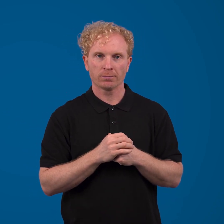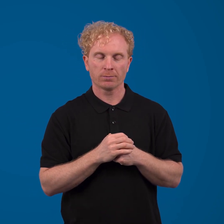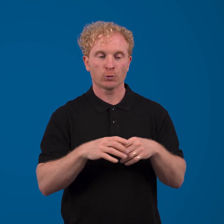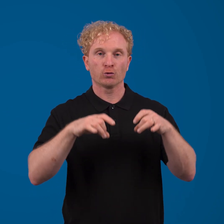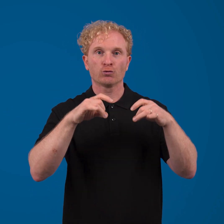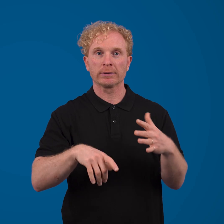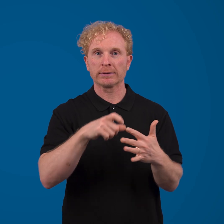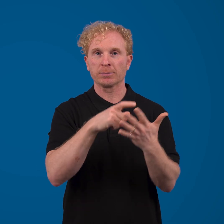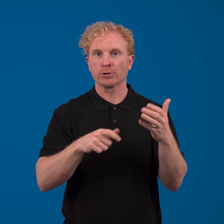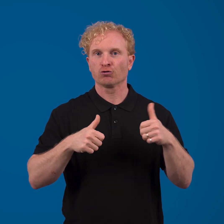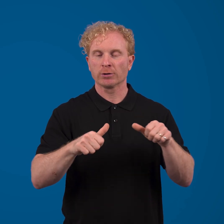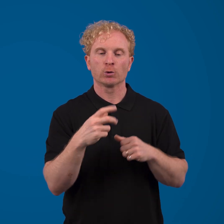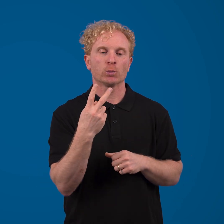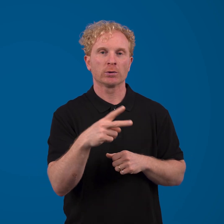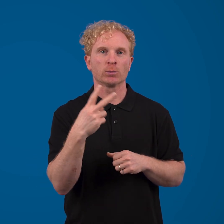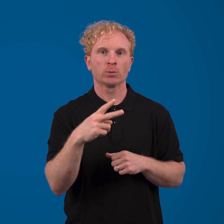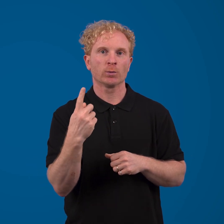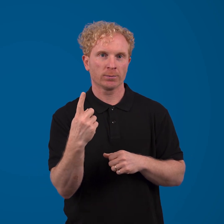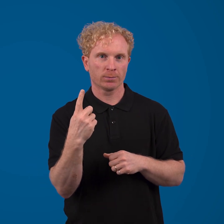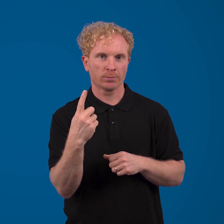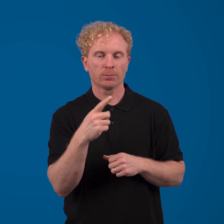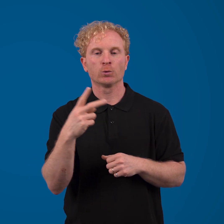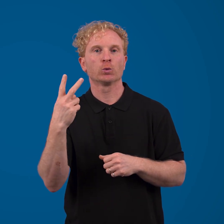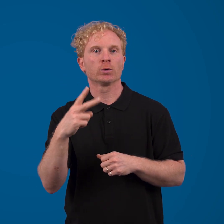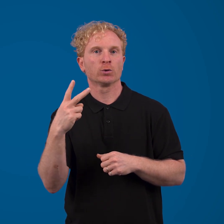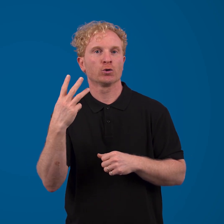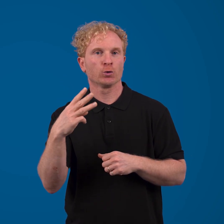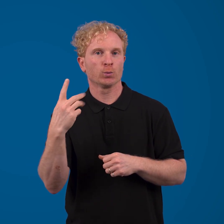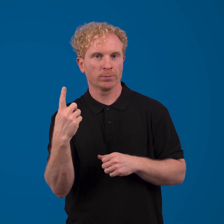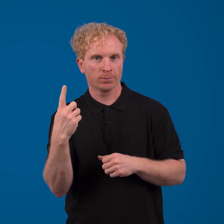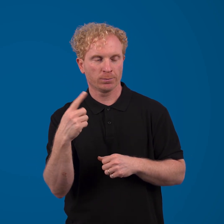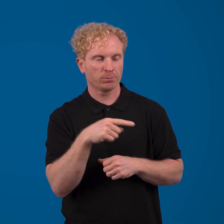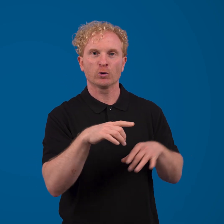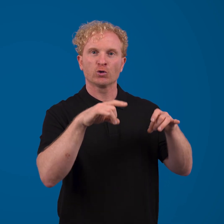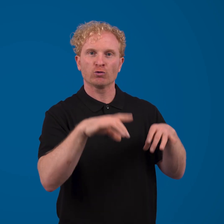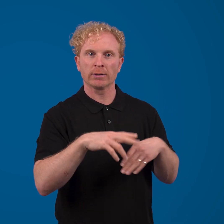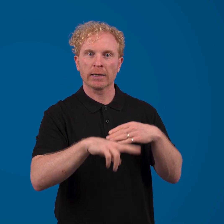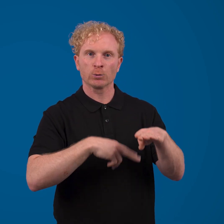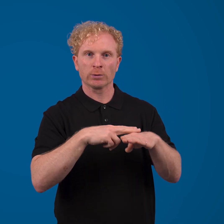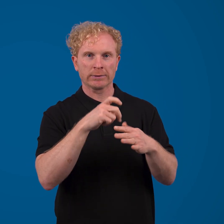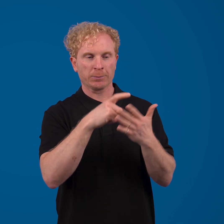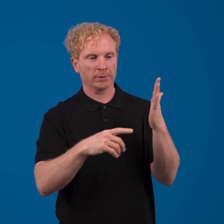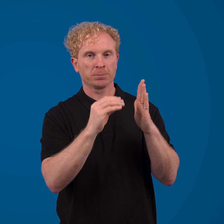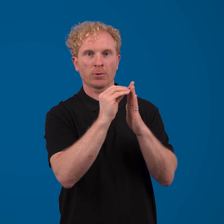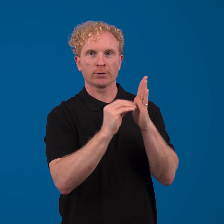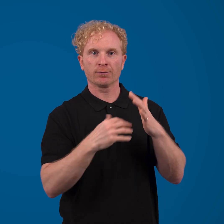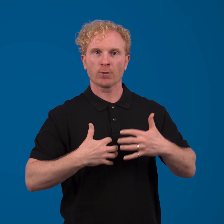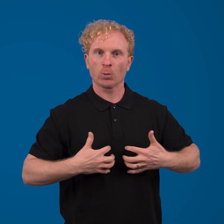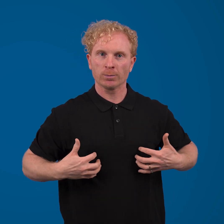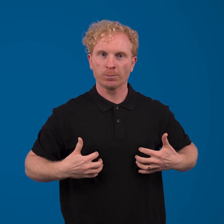Australia’s Disability Strategy 2021–2031 is Australia’s national disability policy framework.